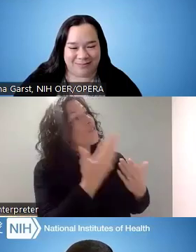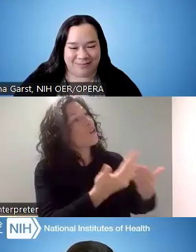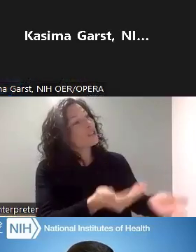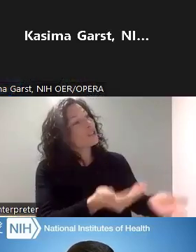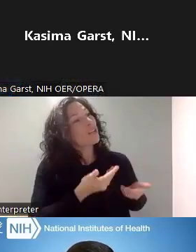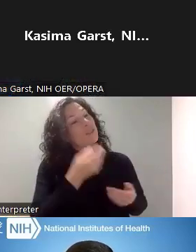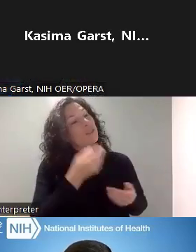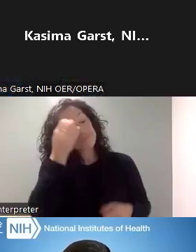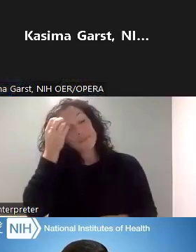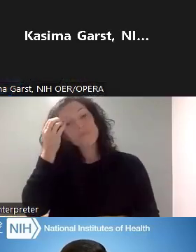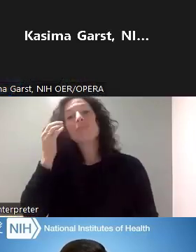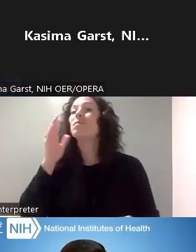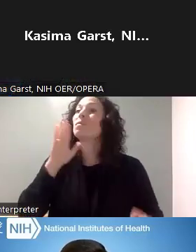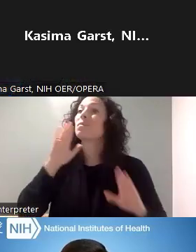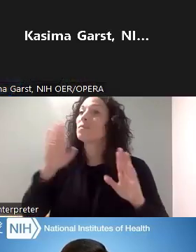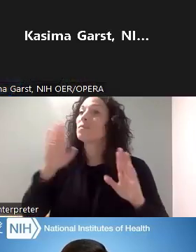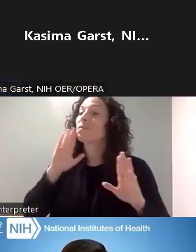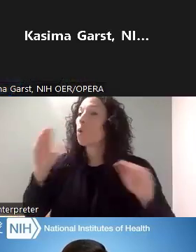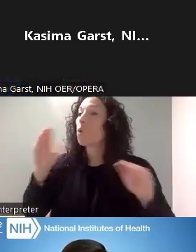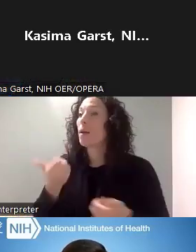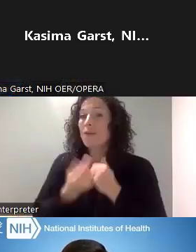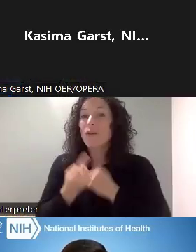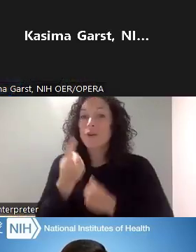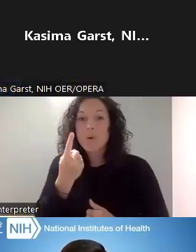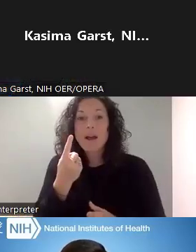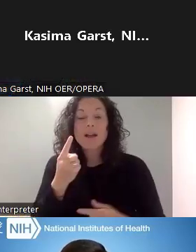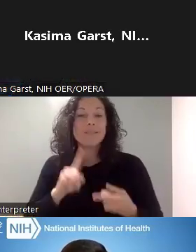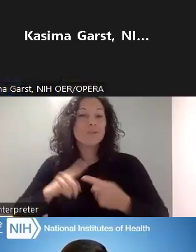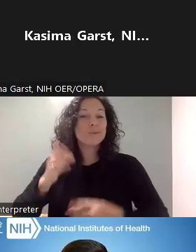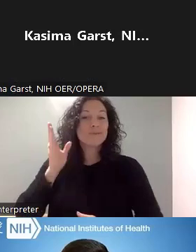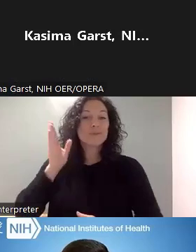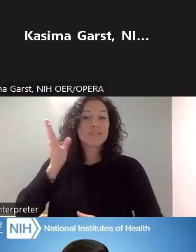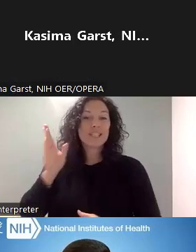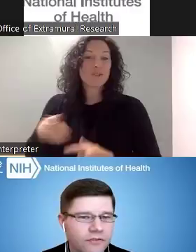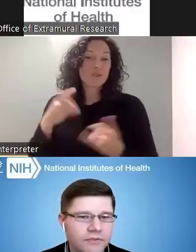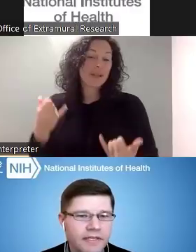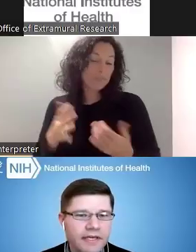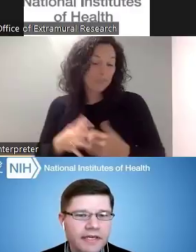So welcome, everyone, to the presentation today, and so I'd like to provide to you today